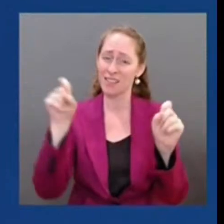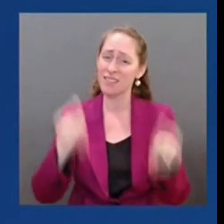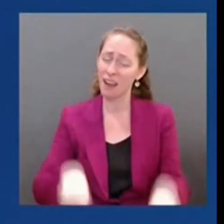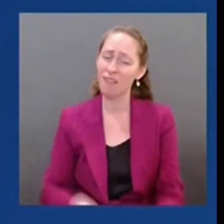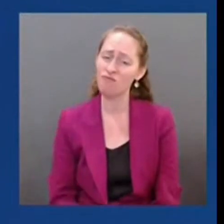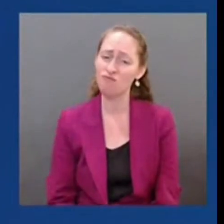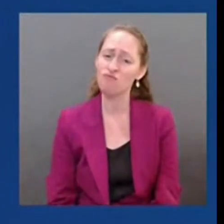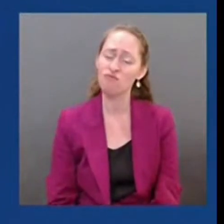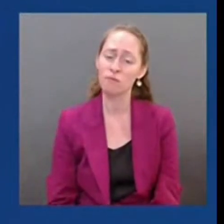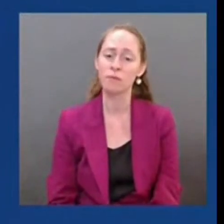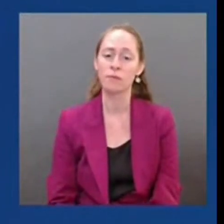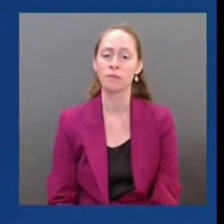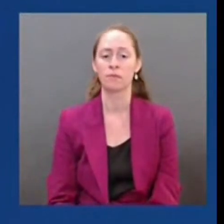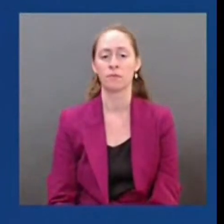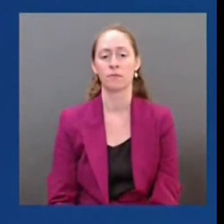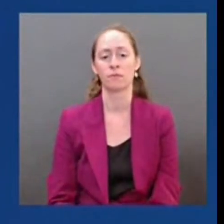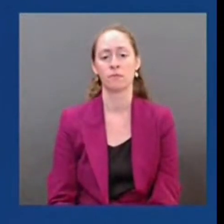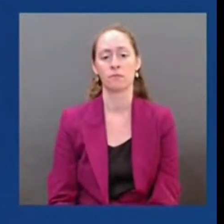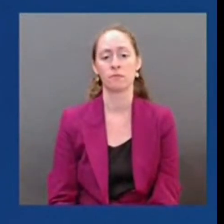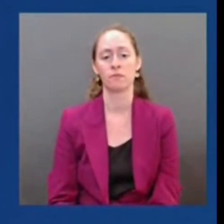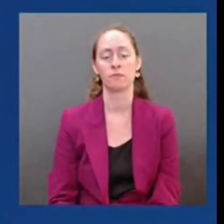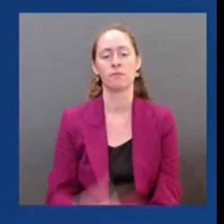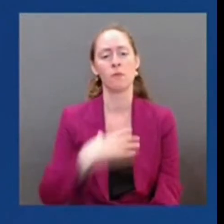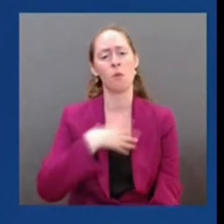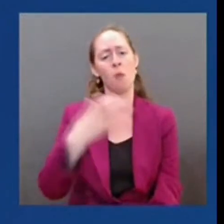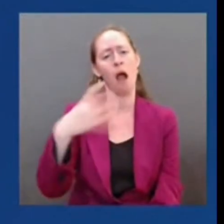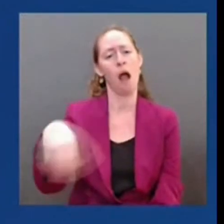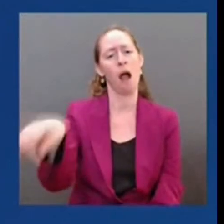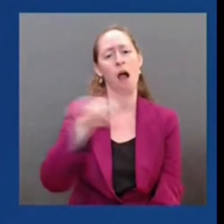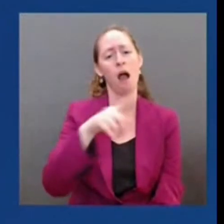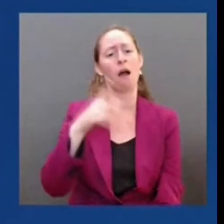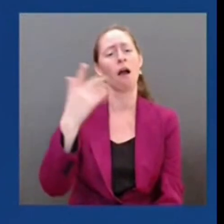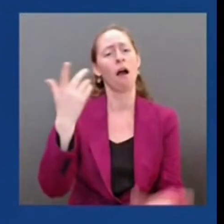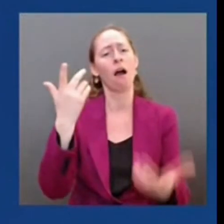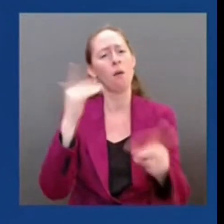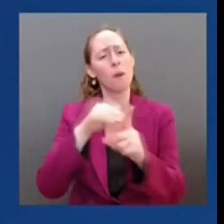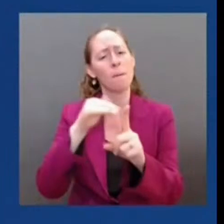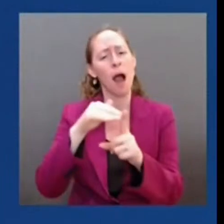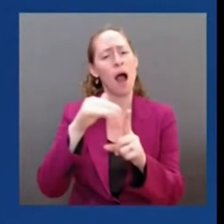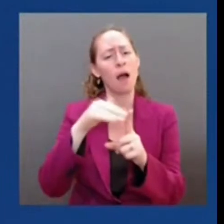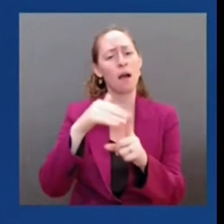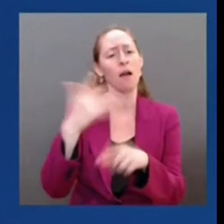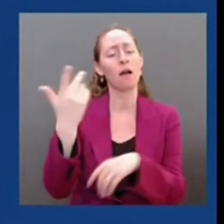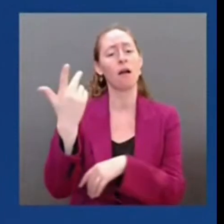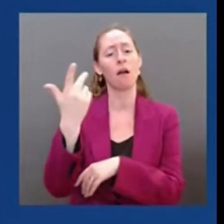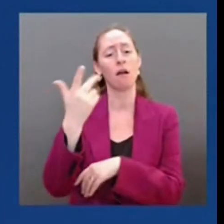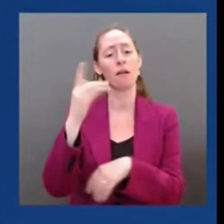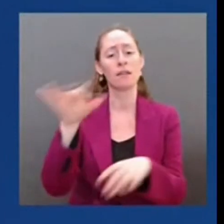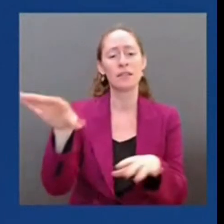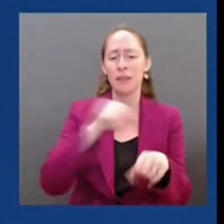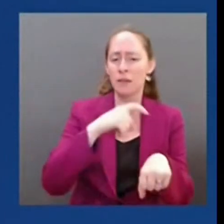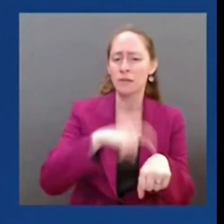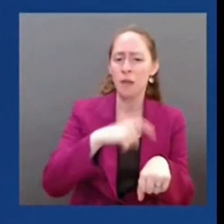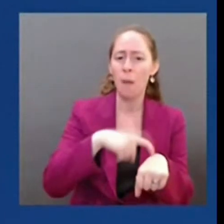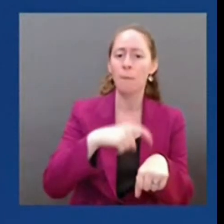I WANT TO REMIND FOLKS, BECAUSE